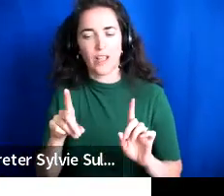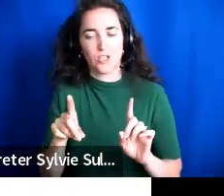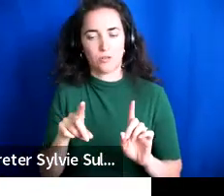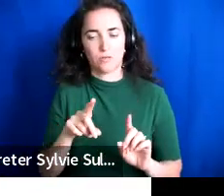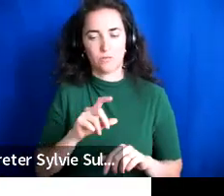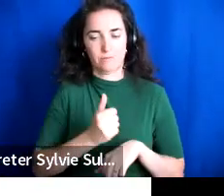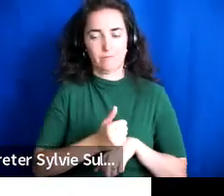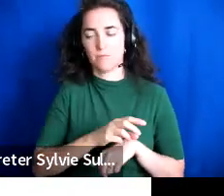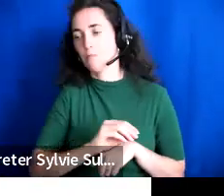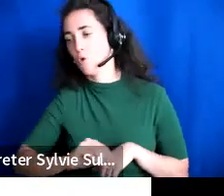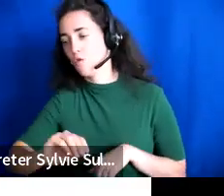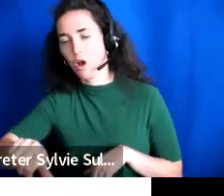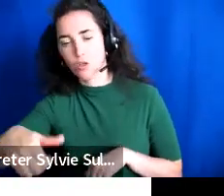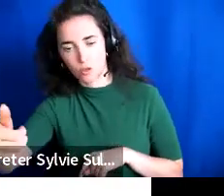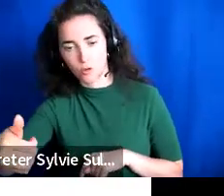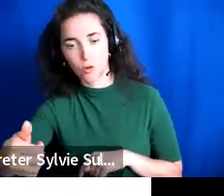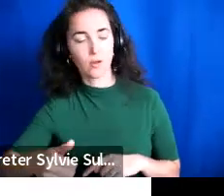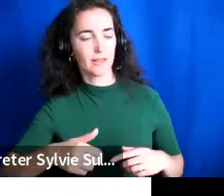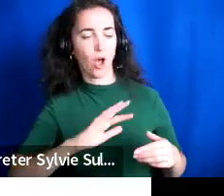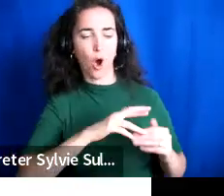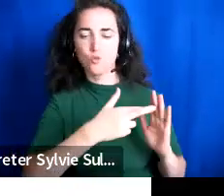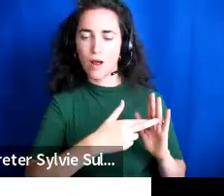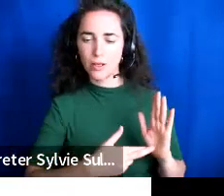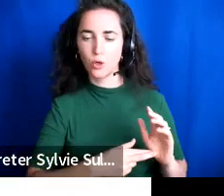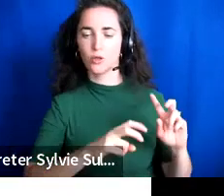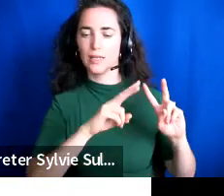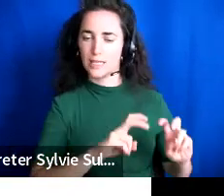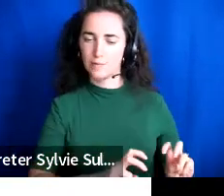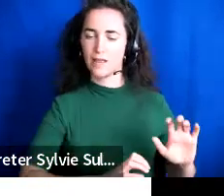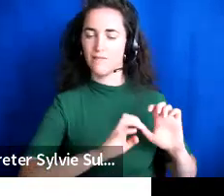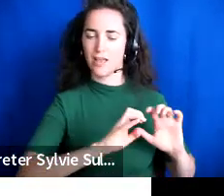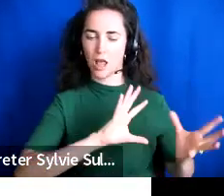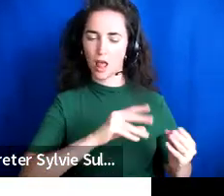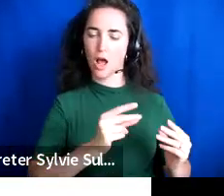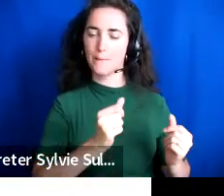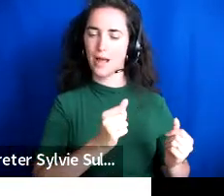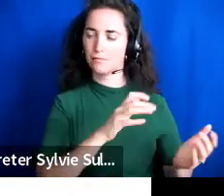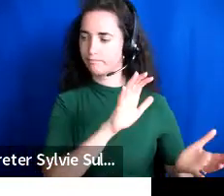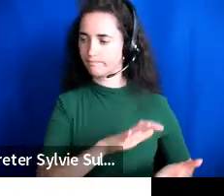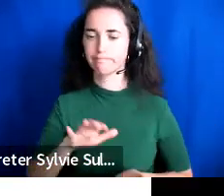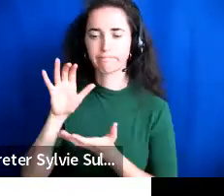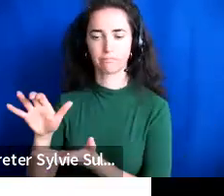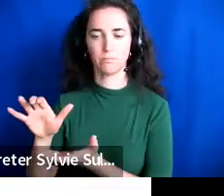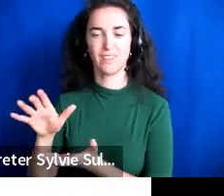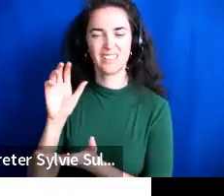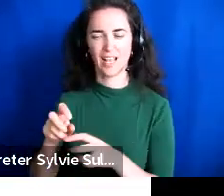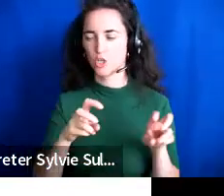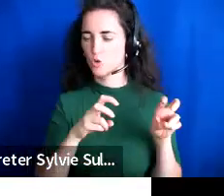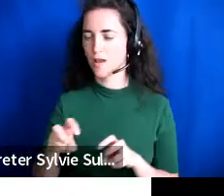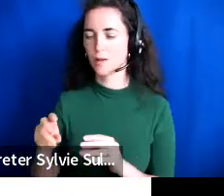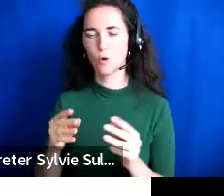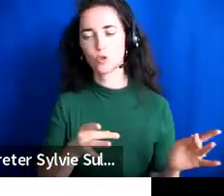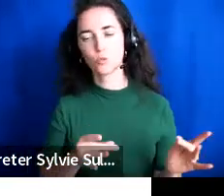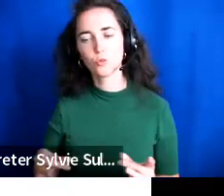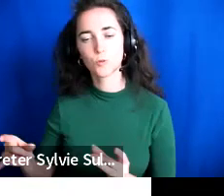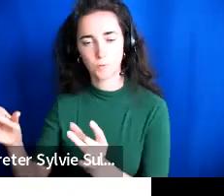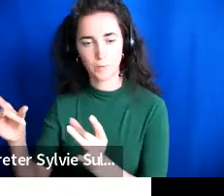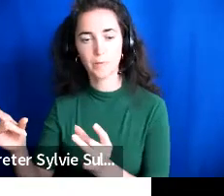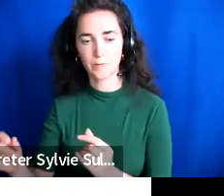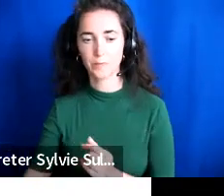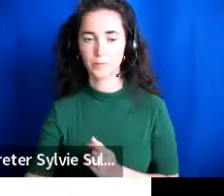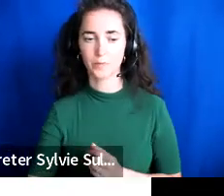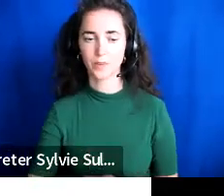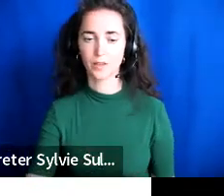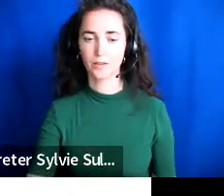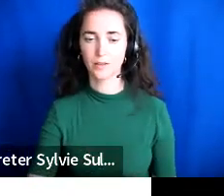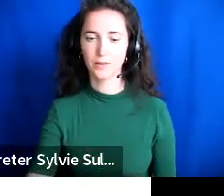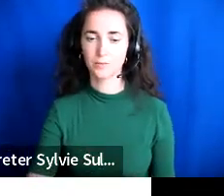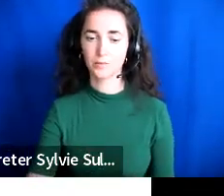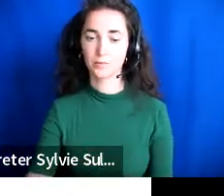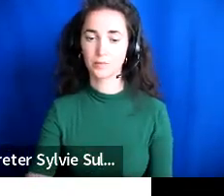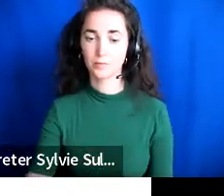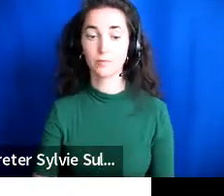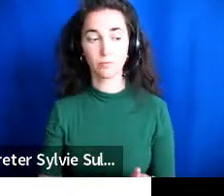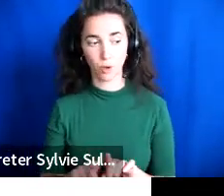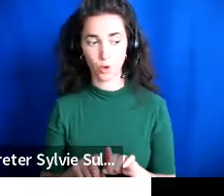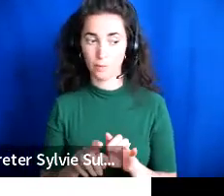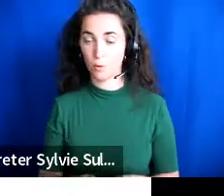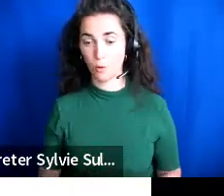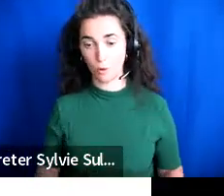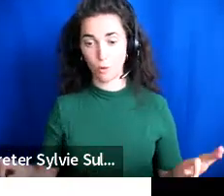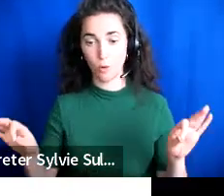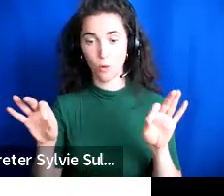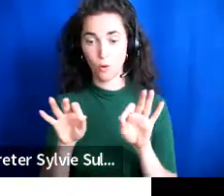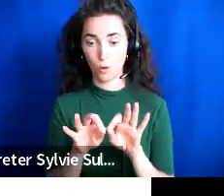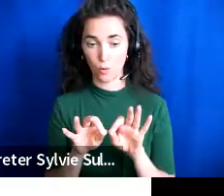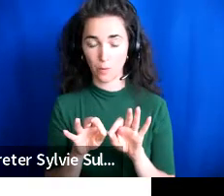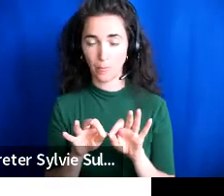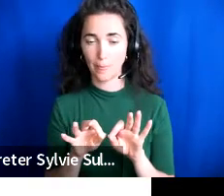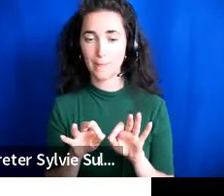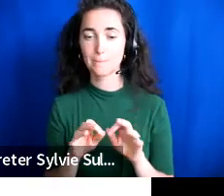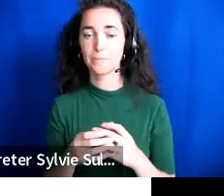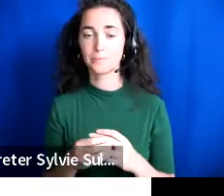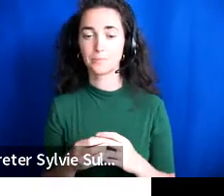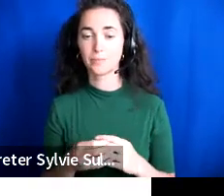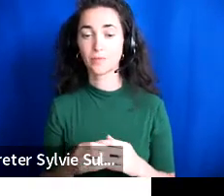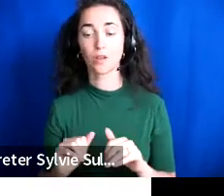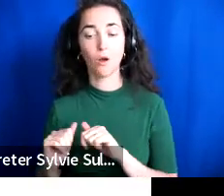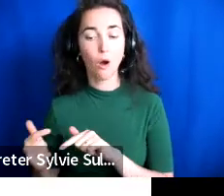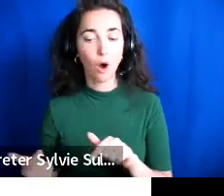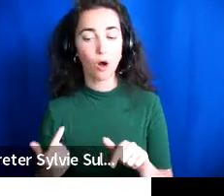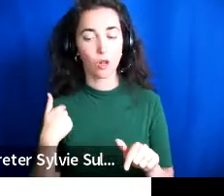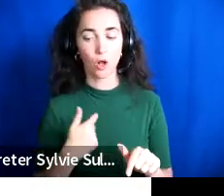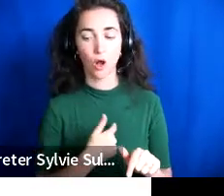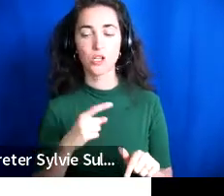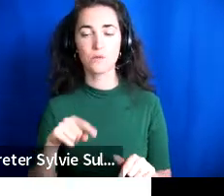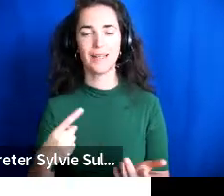evaluation records are immediately available, accessible. the transition can become so much smoother and so, but in extremely important days other ones need to be talking in the same language.